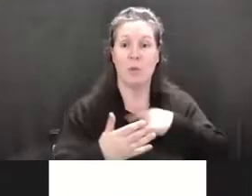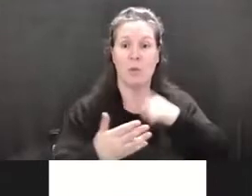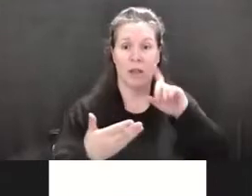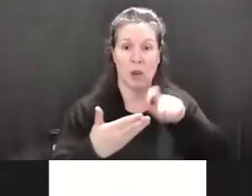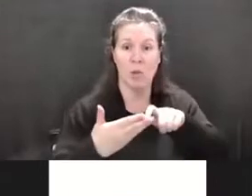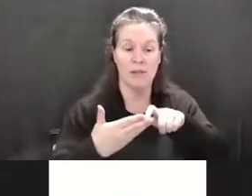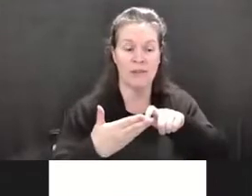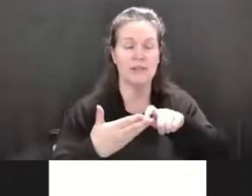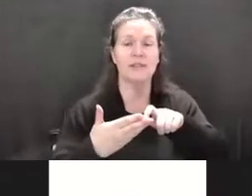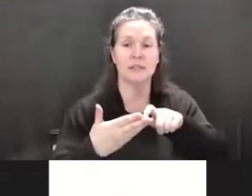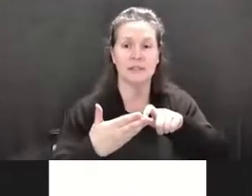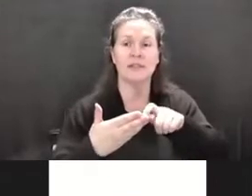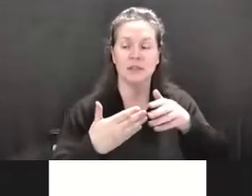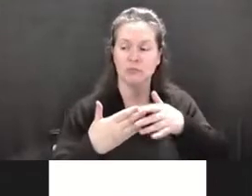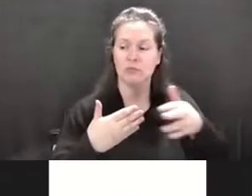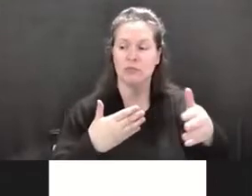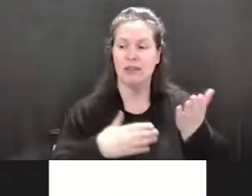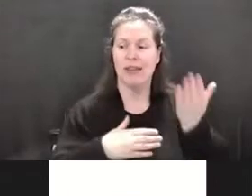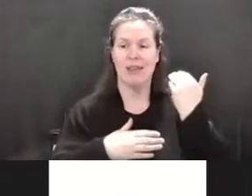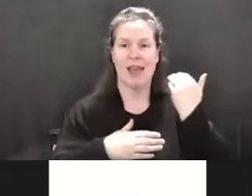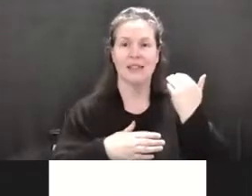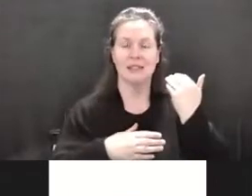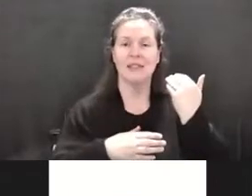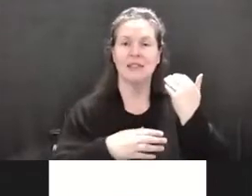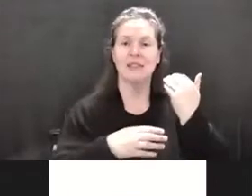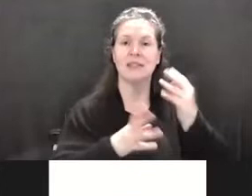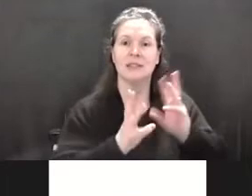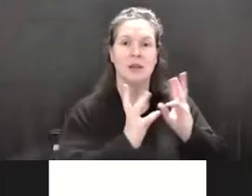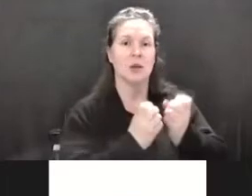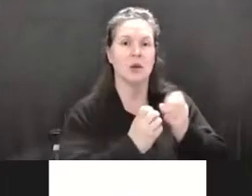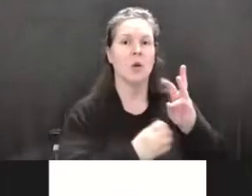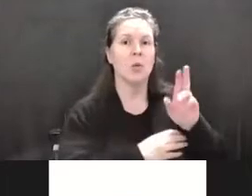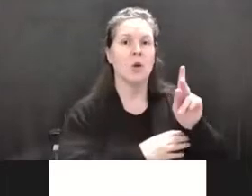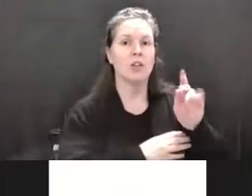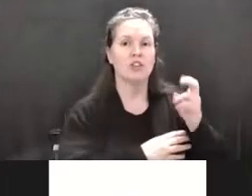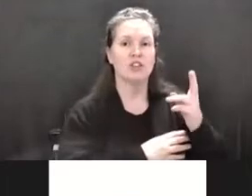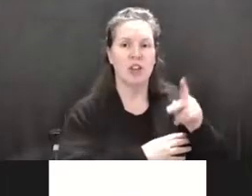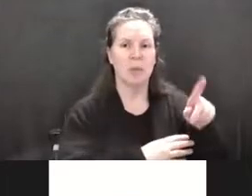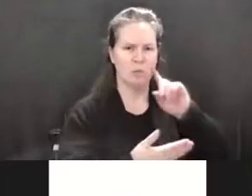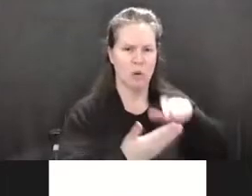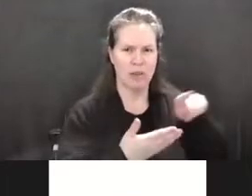throughout the last workshop, we could recognize that this training needs to happen